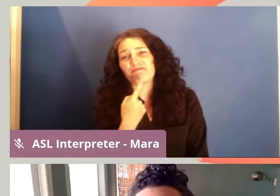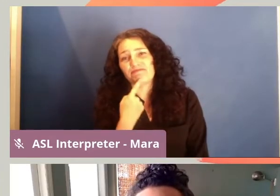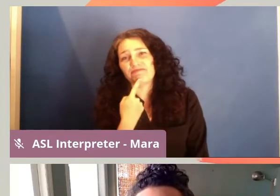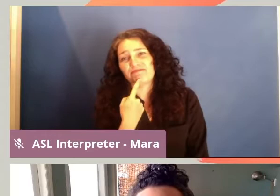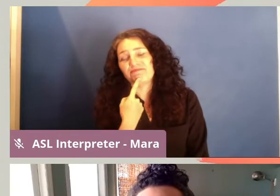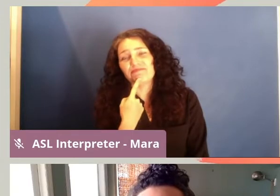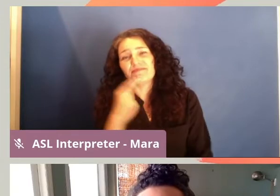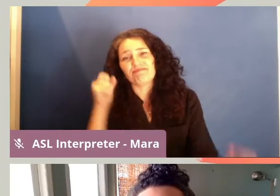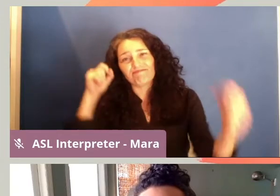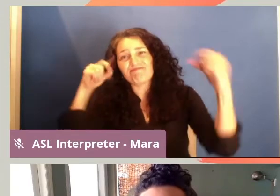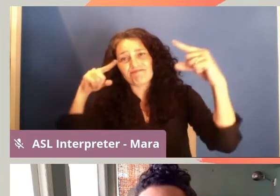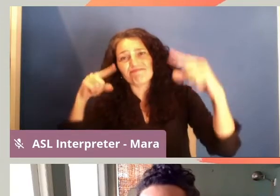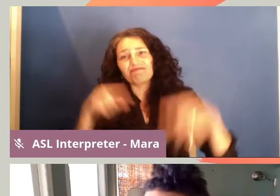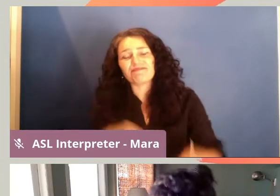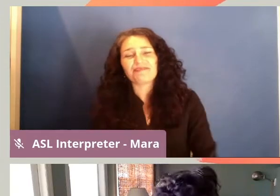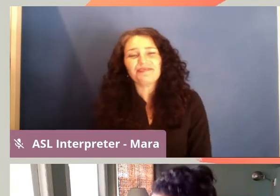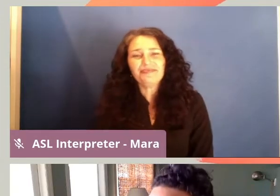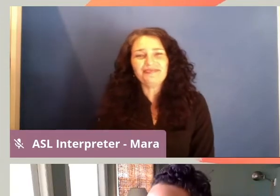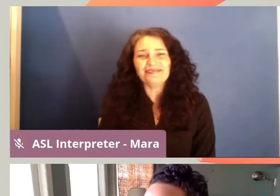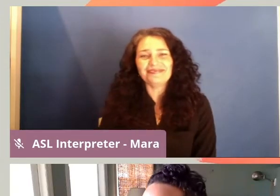Art is crazy. (chuckles)